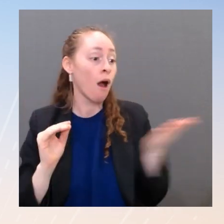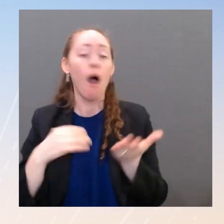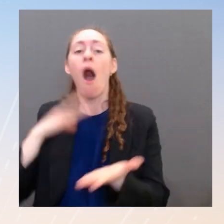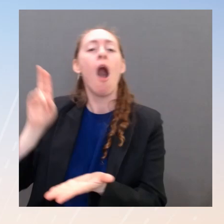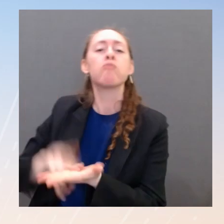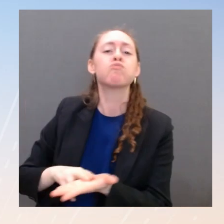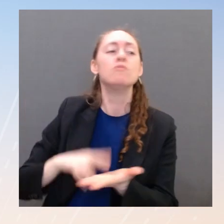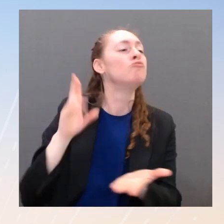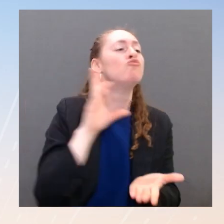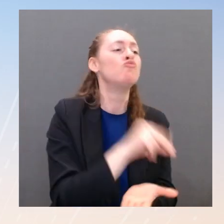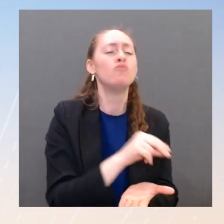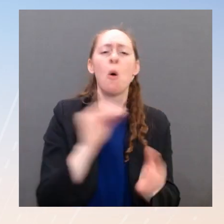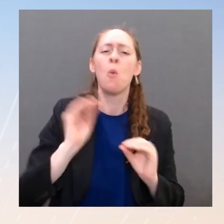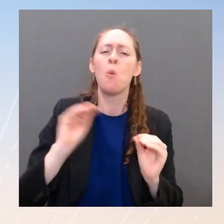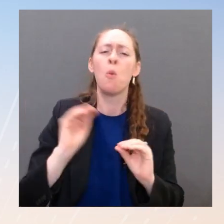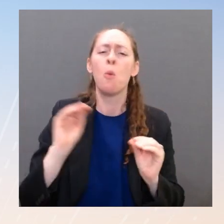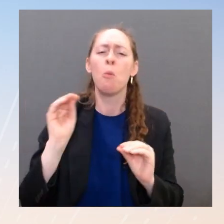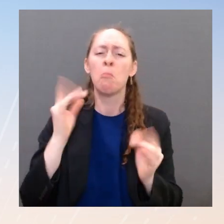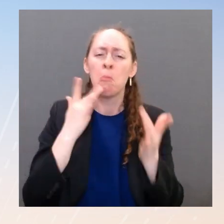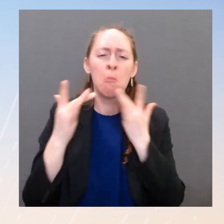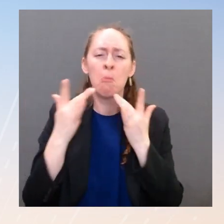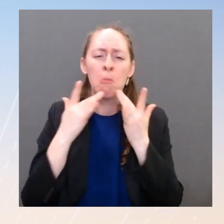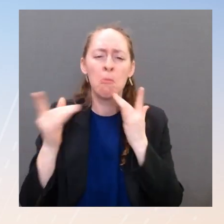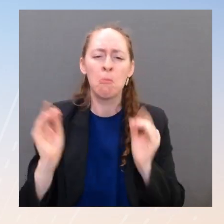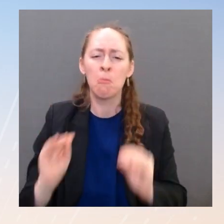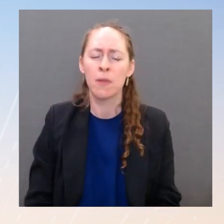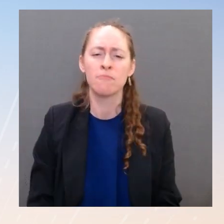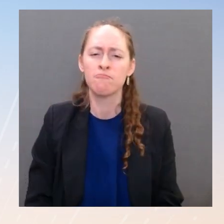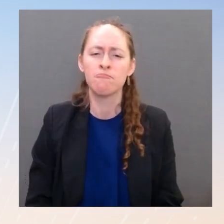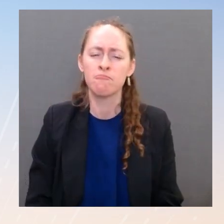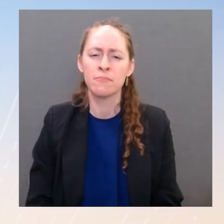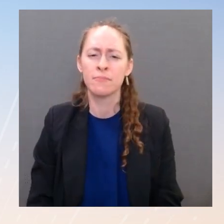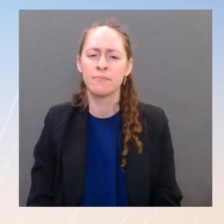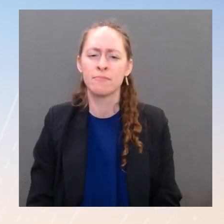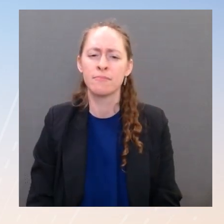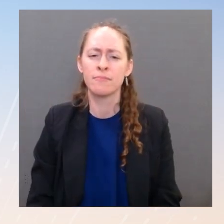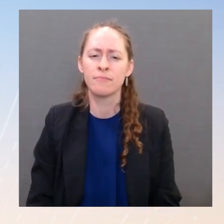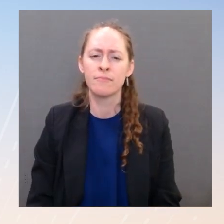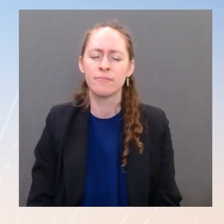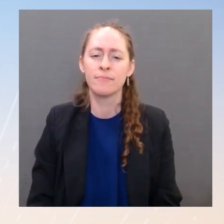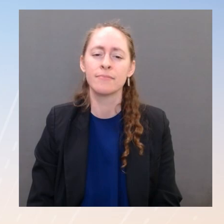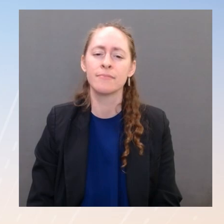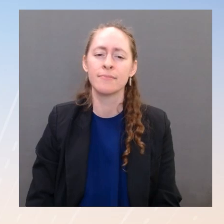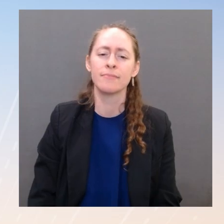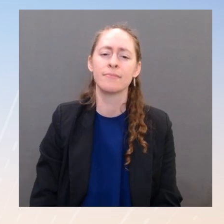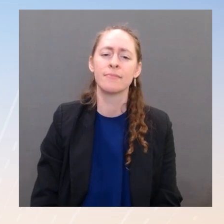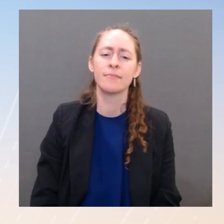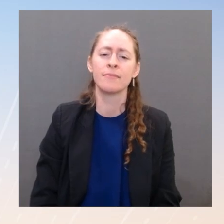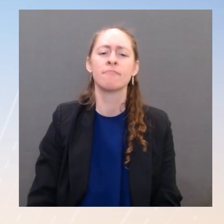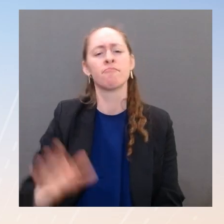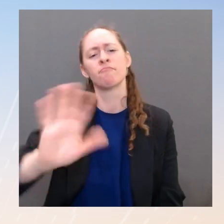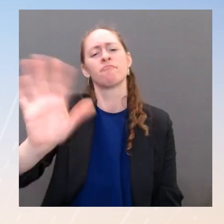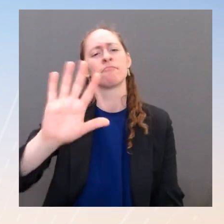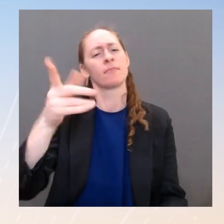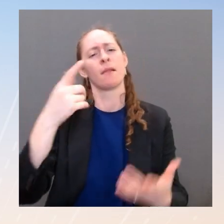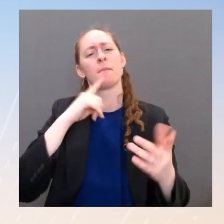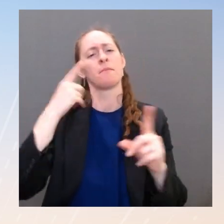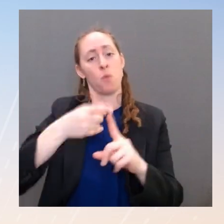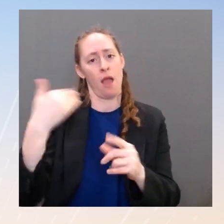he sent up to Congress. But again, there's a process that needs to be underway. But the point is: They're both urgent for different needs